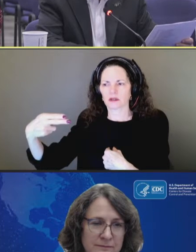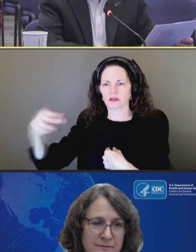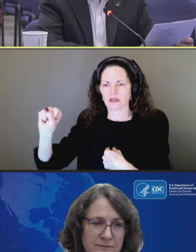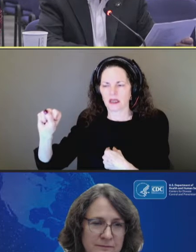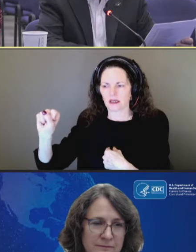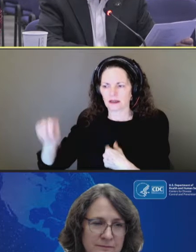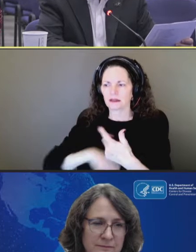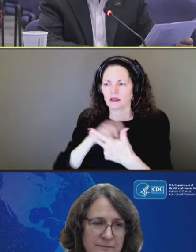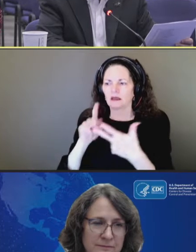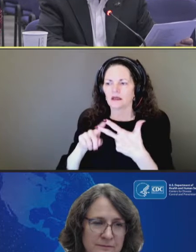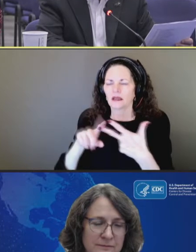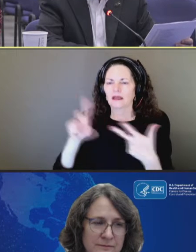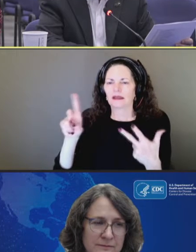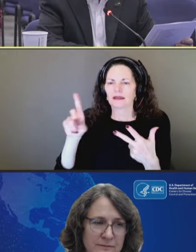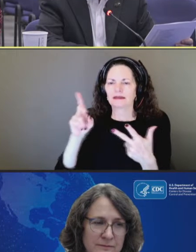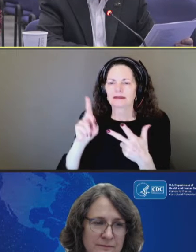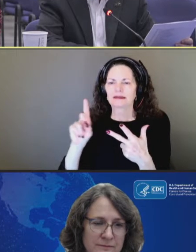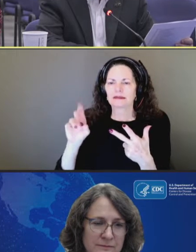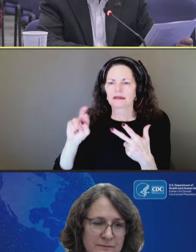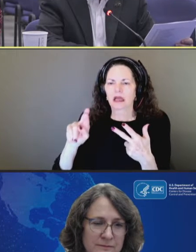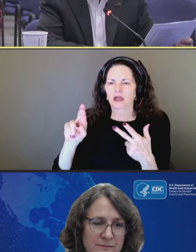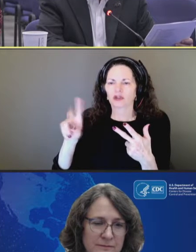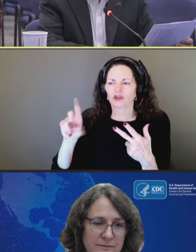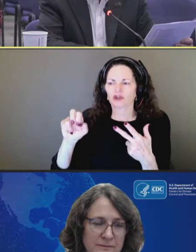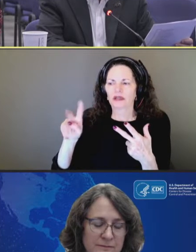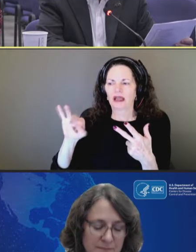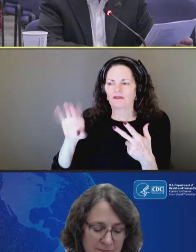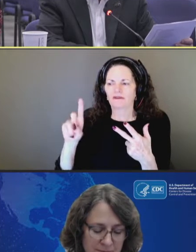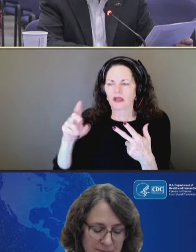who's an associate professor at Emory University and the School of Medicine and